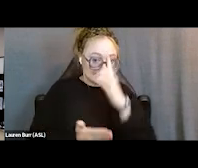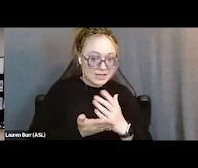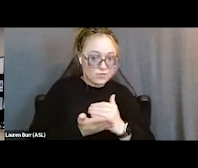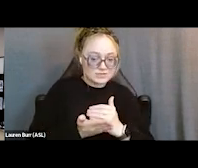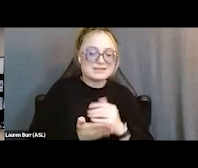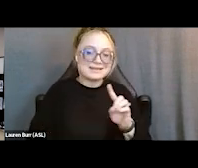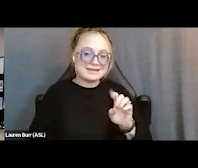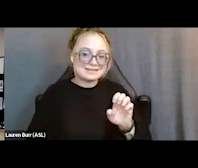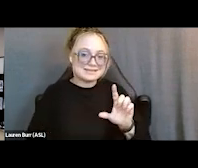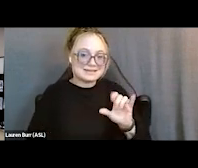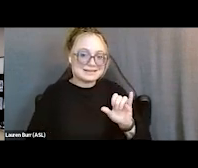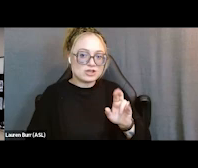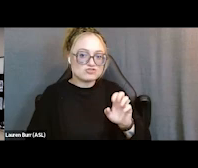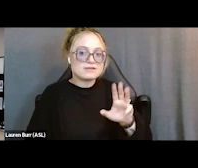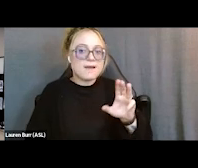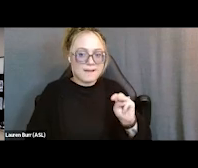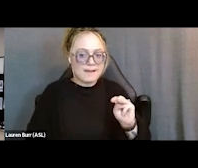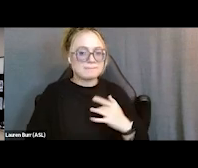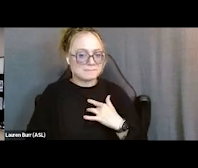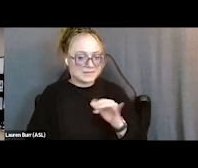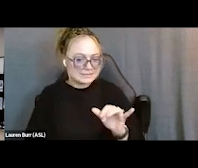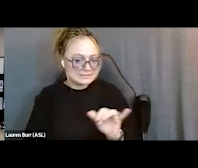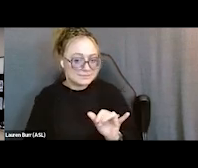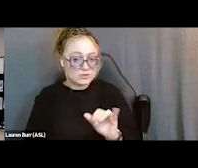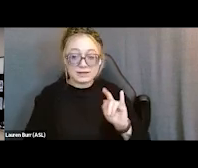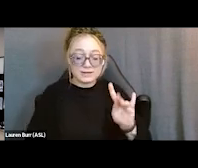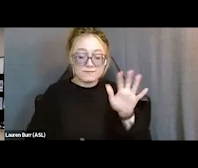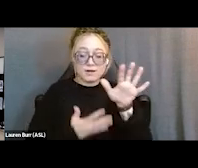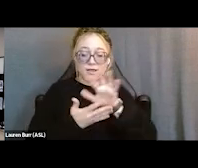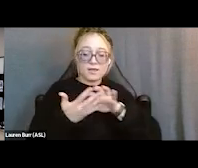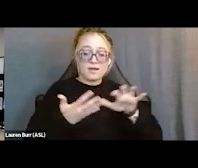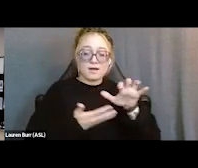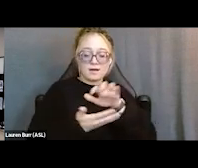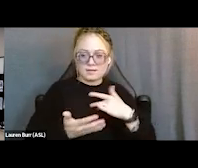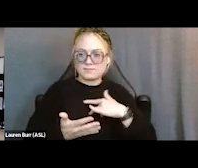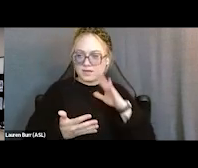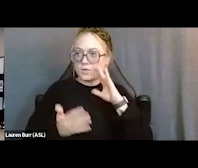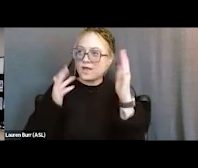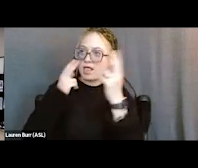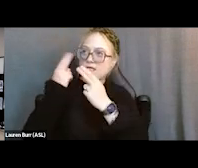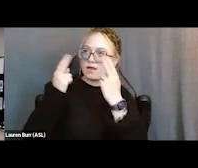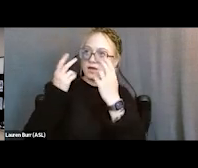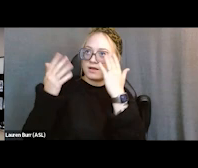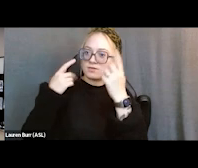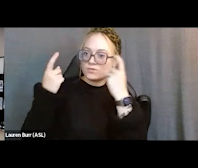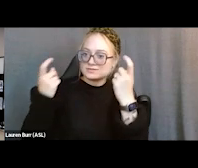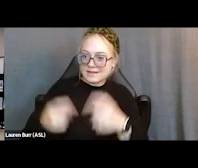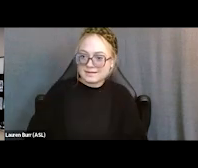Often people will experience psychotic symptoms when they're delirious. With these though, once the primary illness is treated